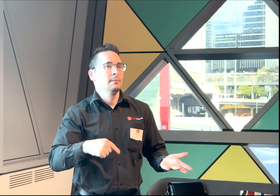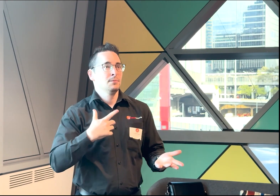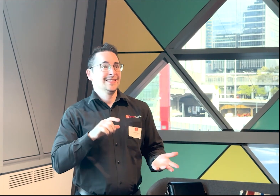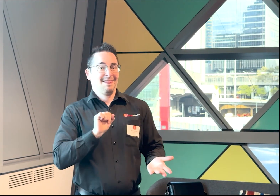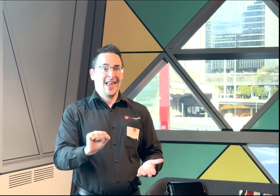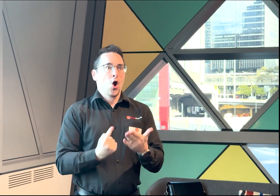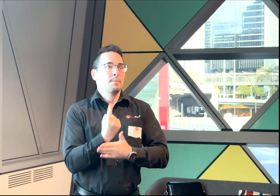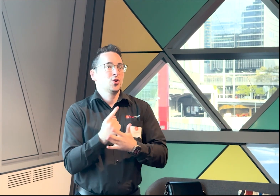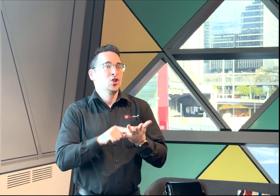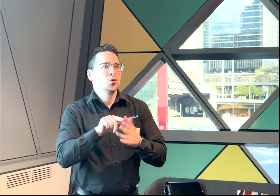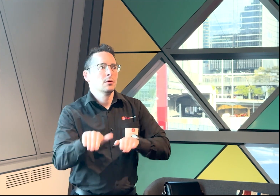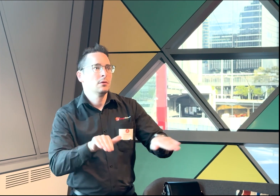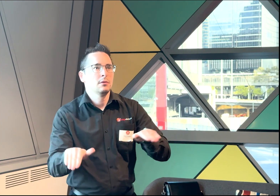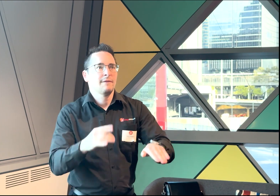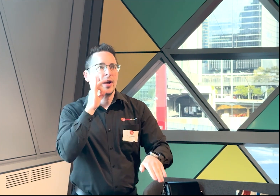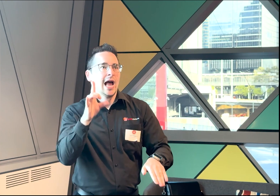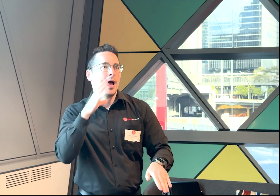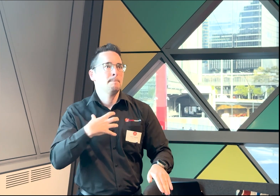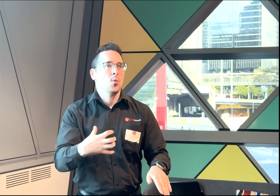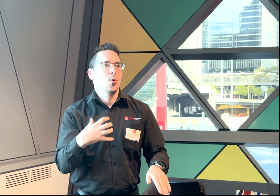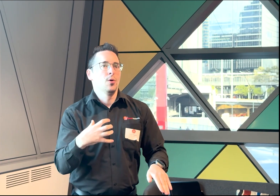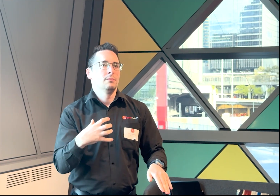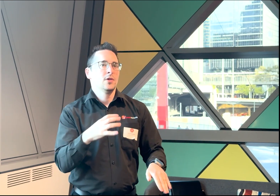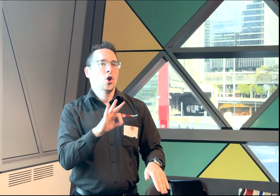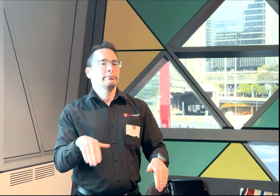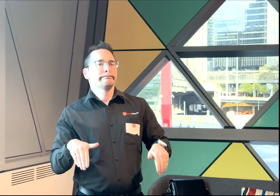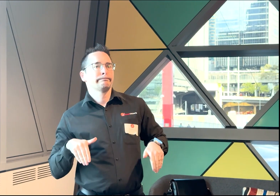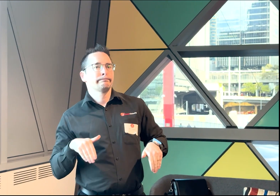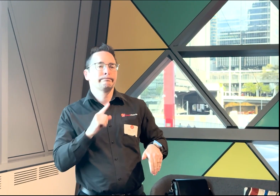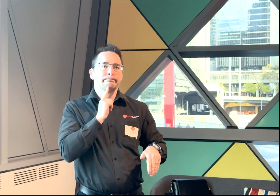here and find out more about those people in attendance, don't sit back and wait to be asked,